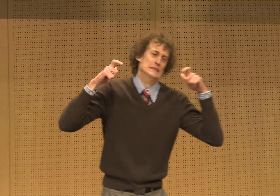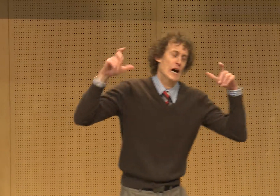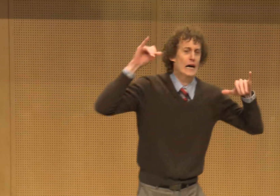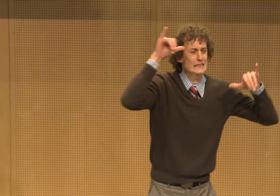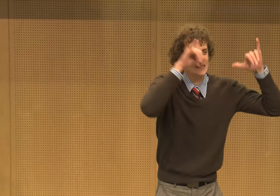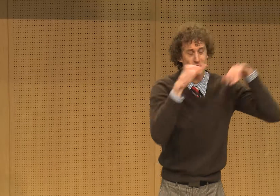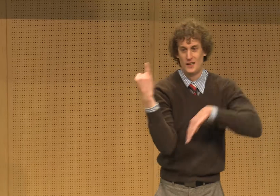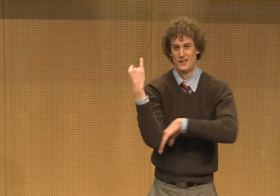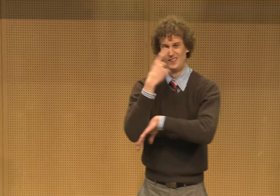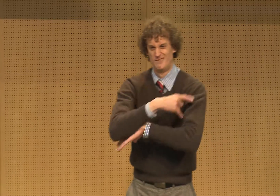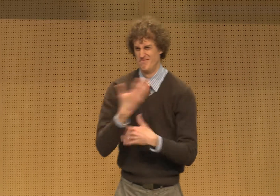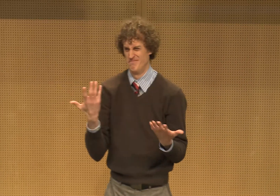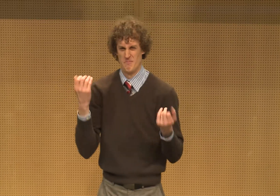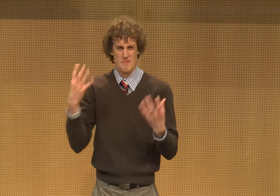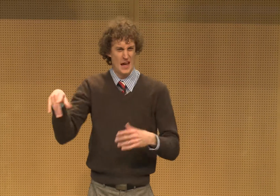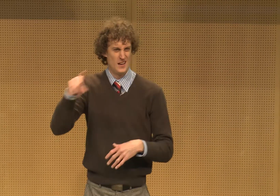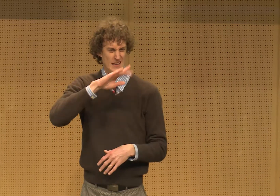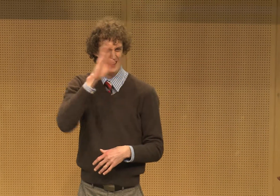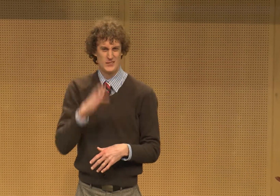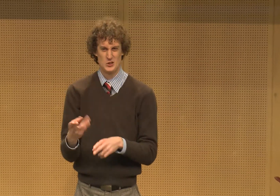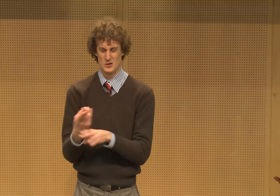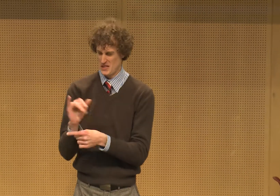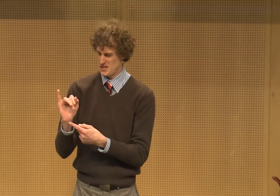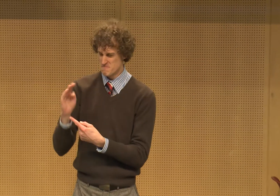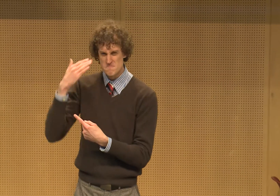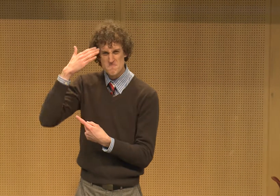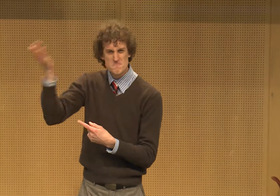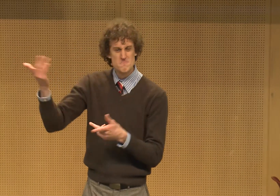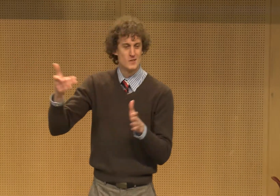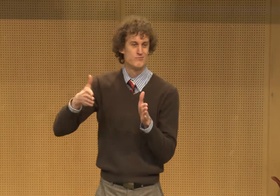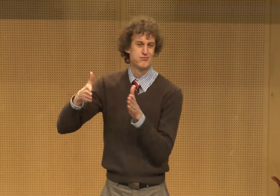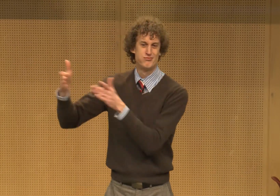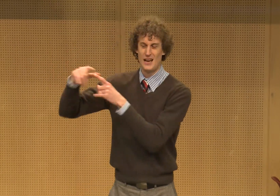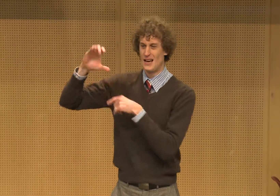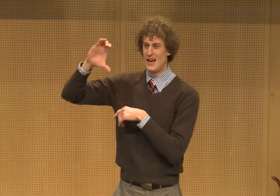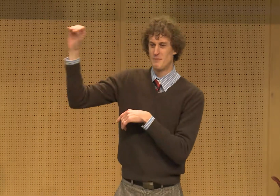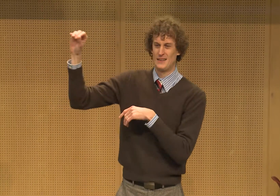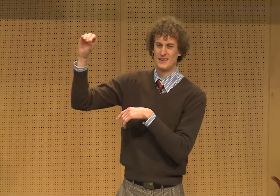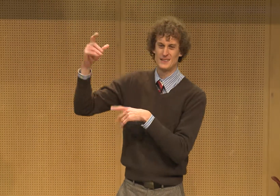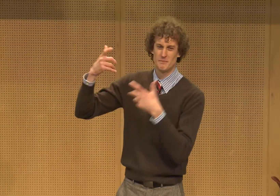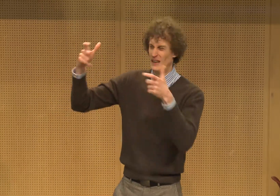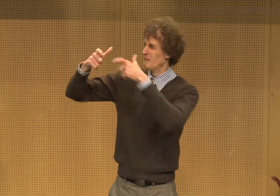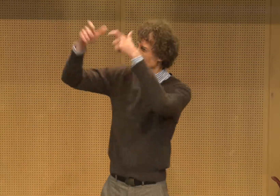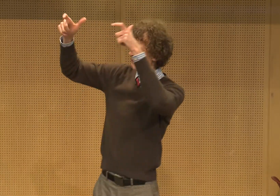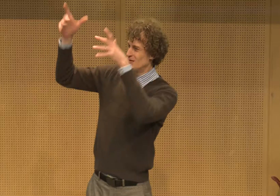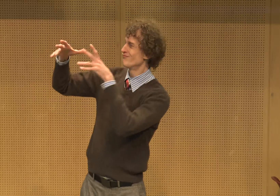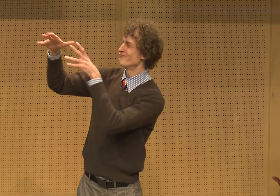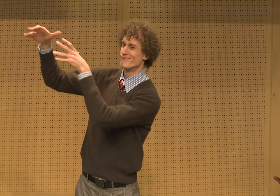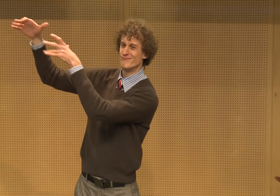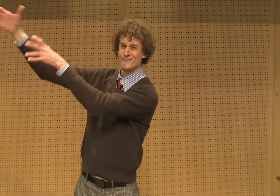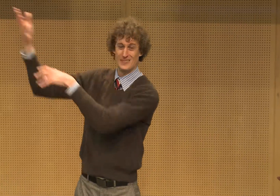because IBM at the time was huge. And many of you perhaps here have never used an IBM. They're not what they used to be,